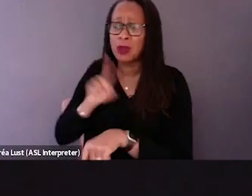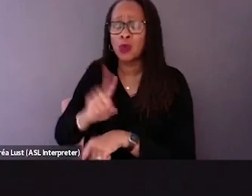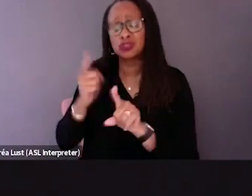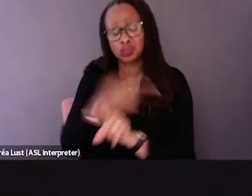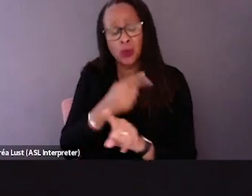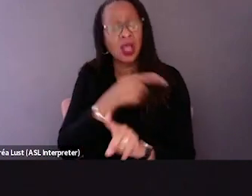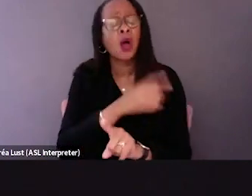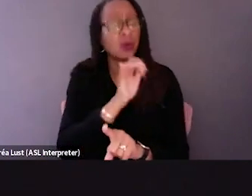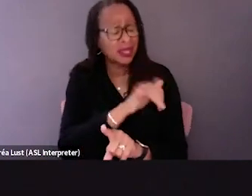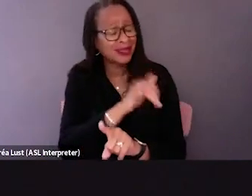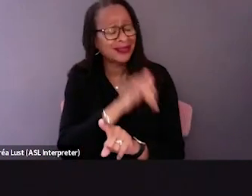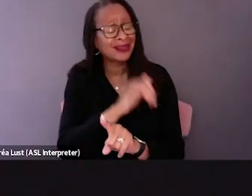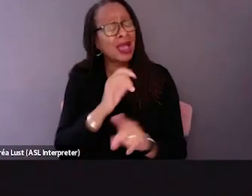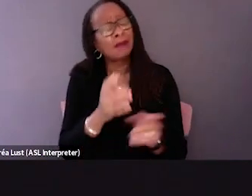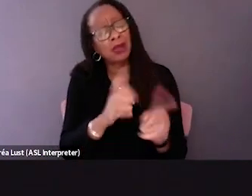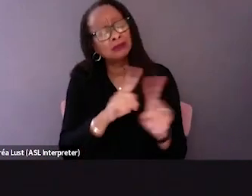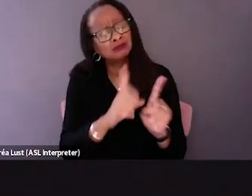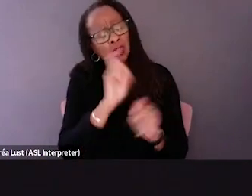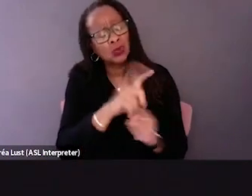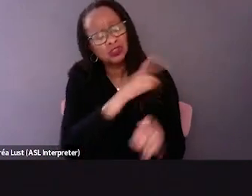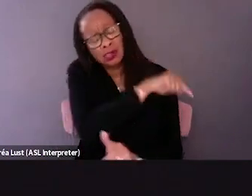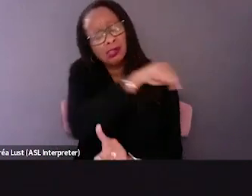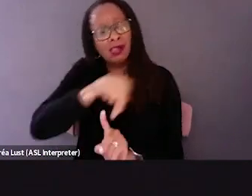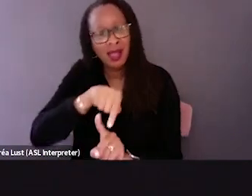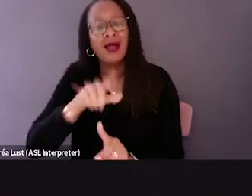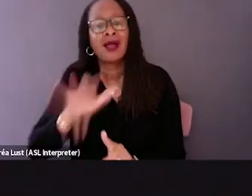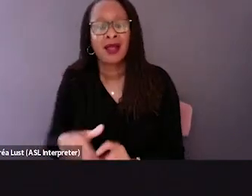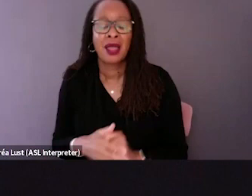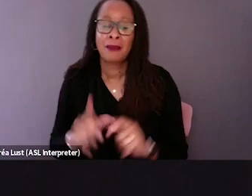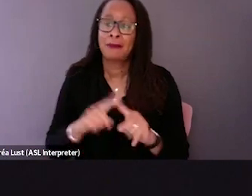And I think, yeah, but she is just so open and honest.